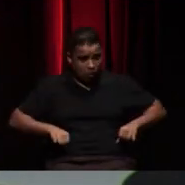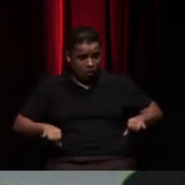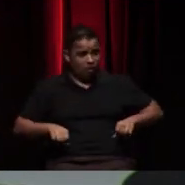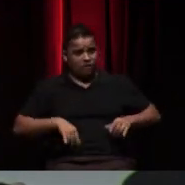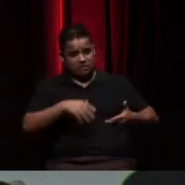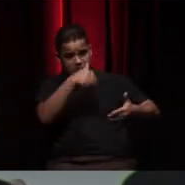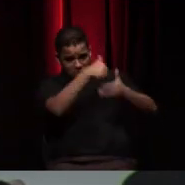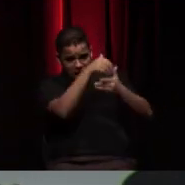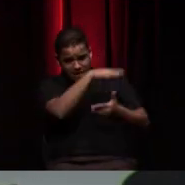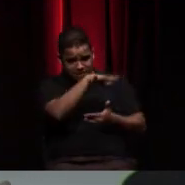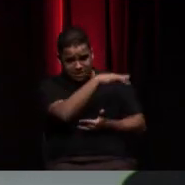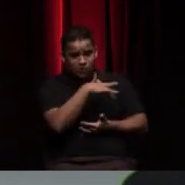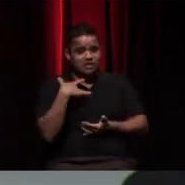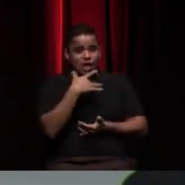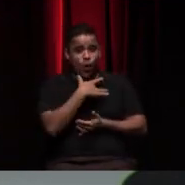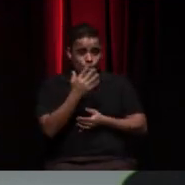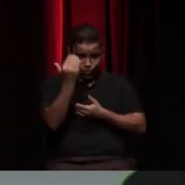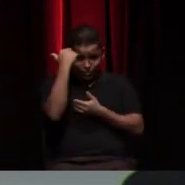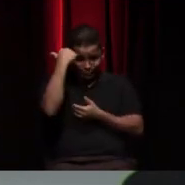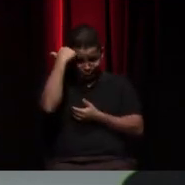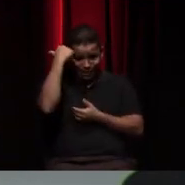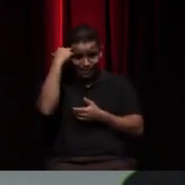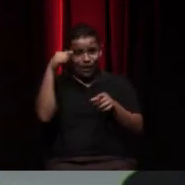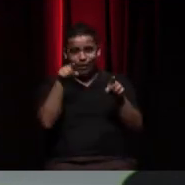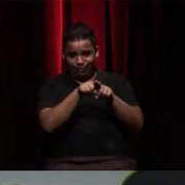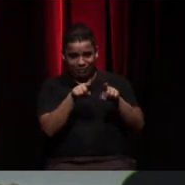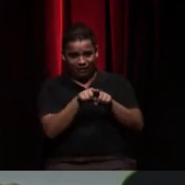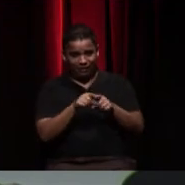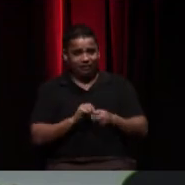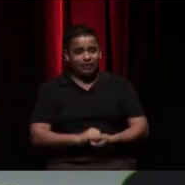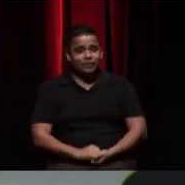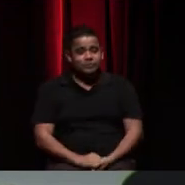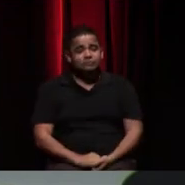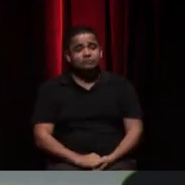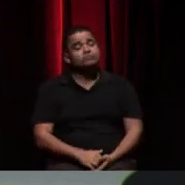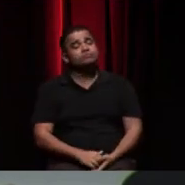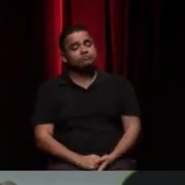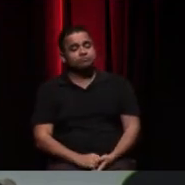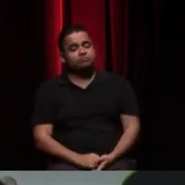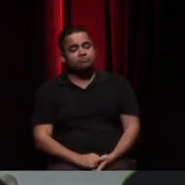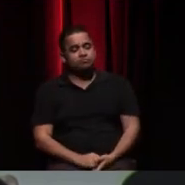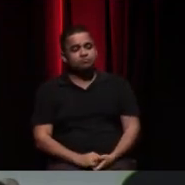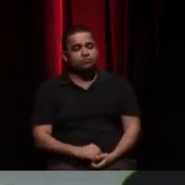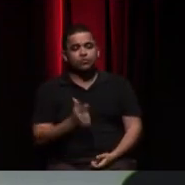there is a mental health issue with the Internet. You’re not protected against that.